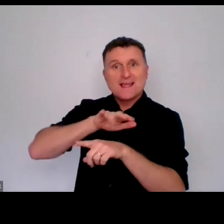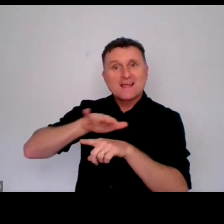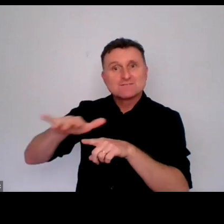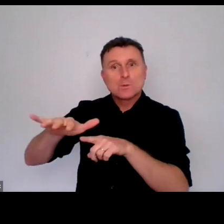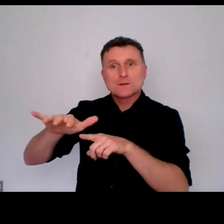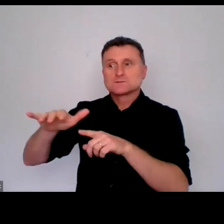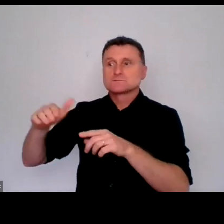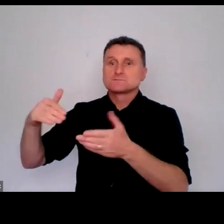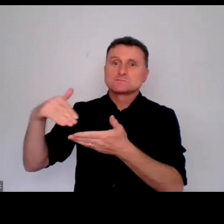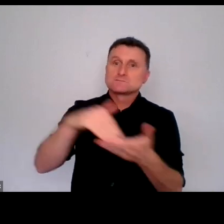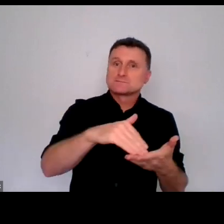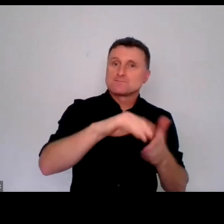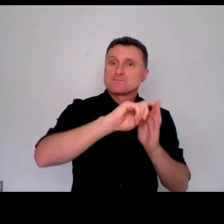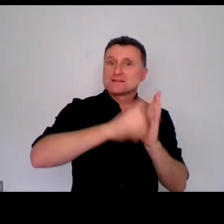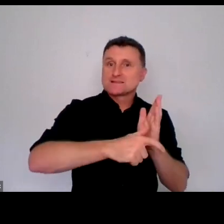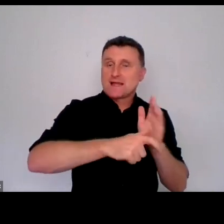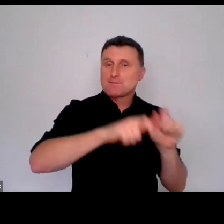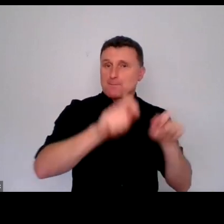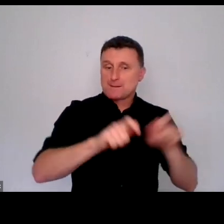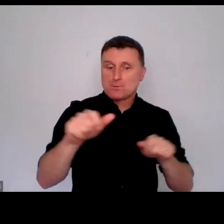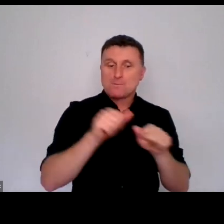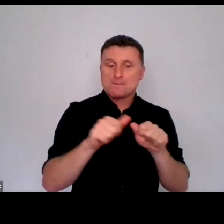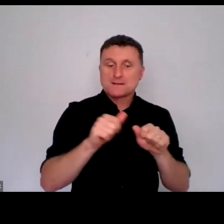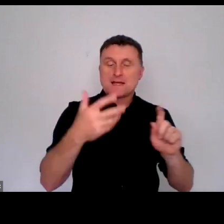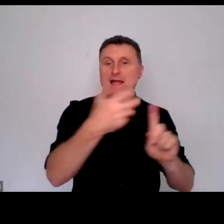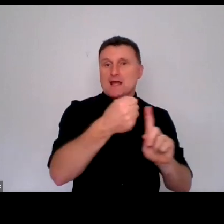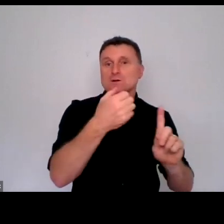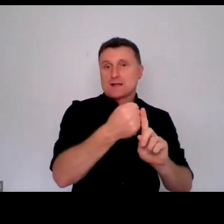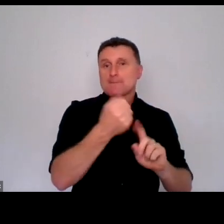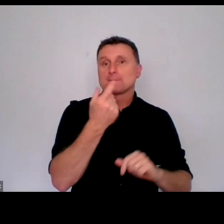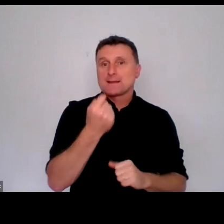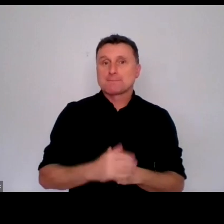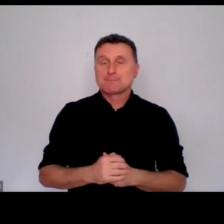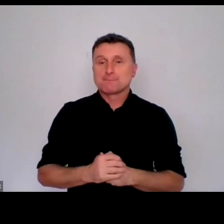and achieve better outcomes for us.